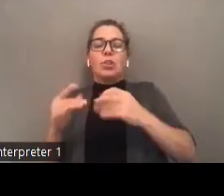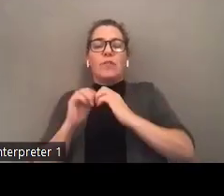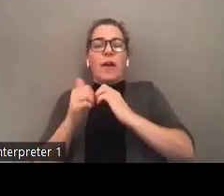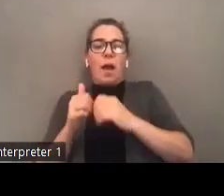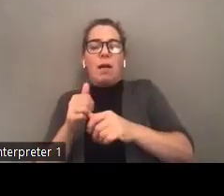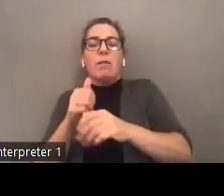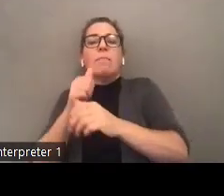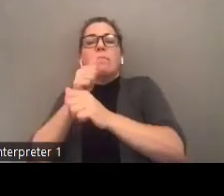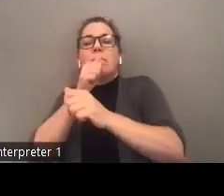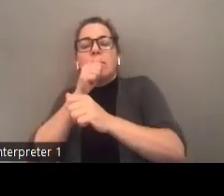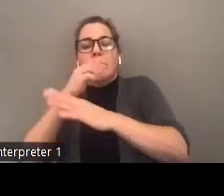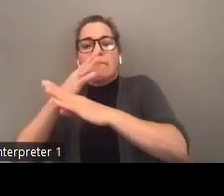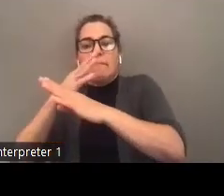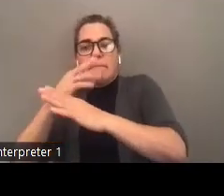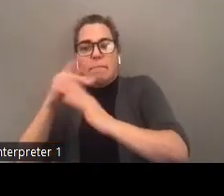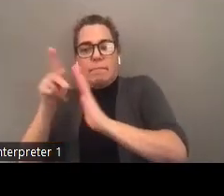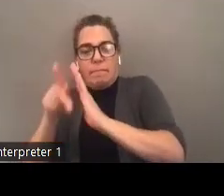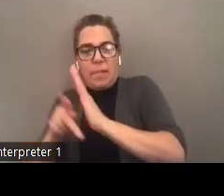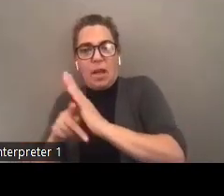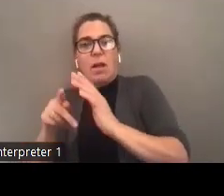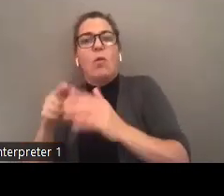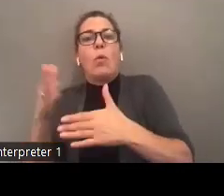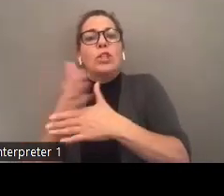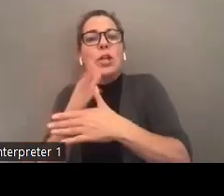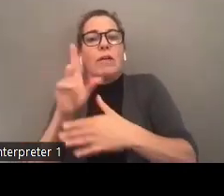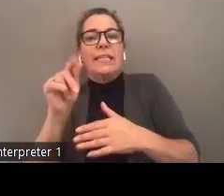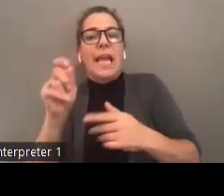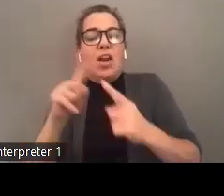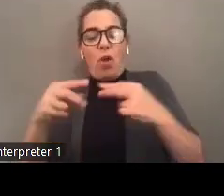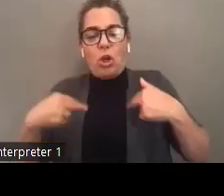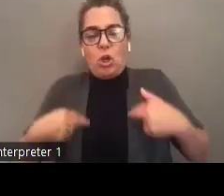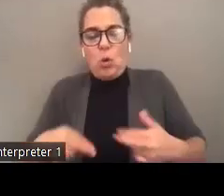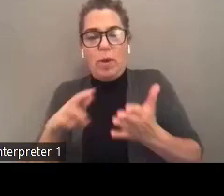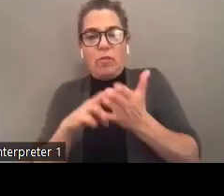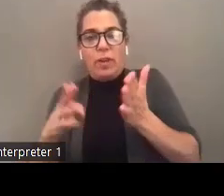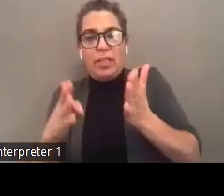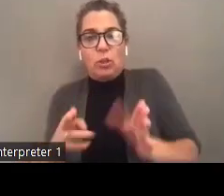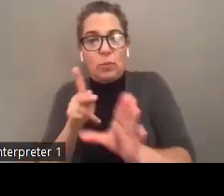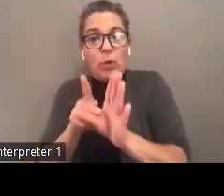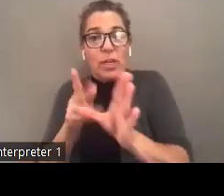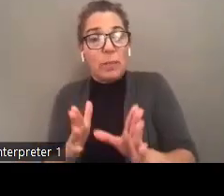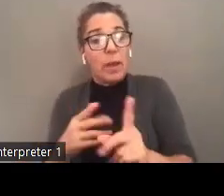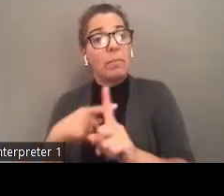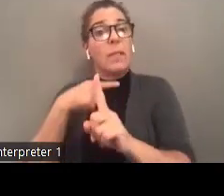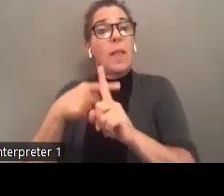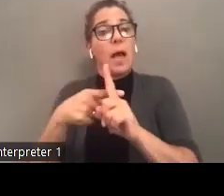when sharing data from human research participants. It is also intended to update and replace guidance